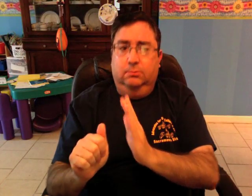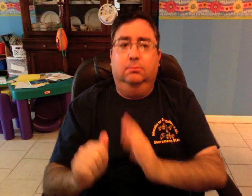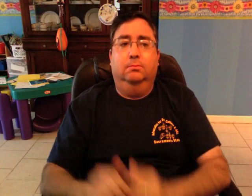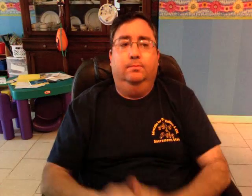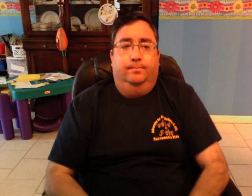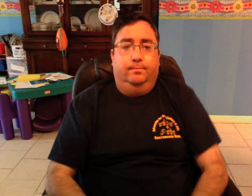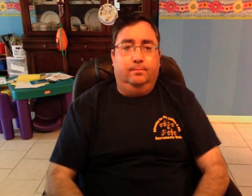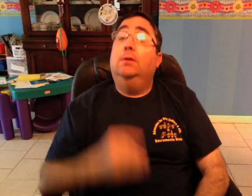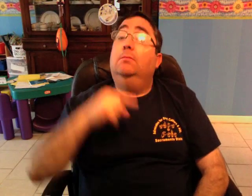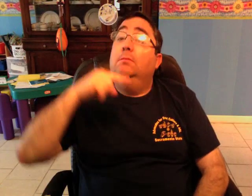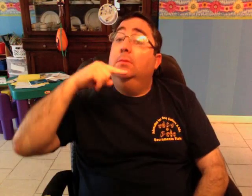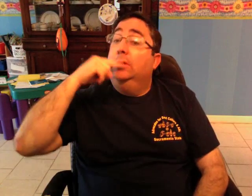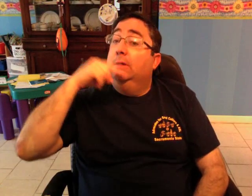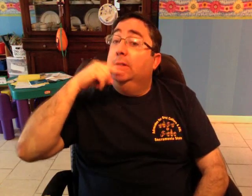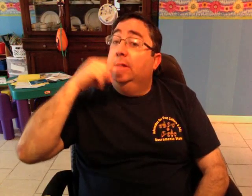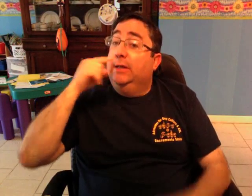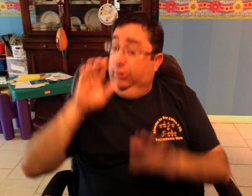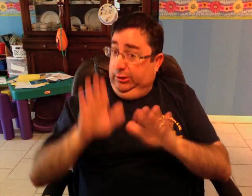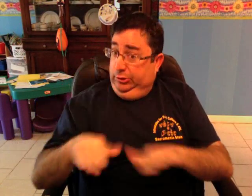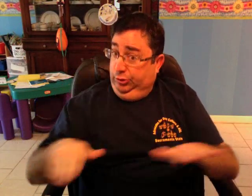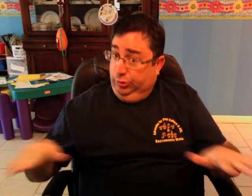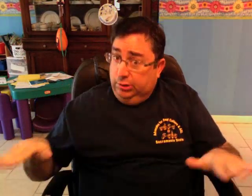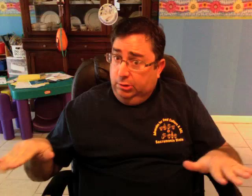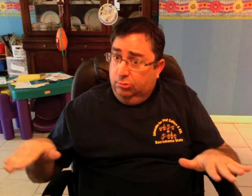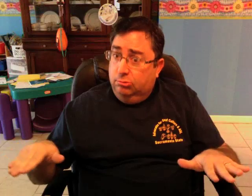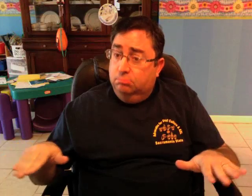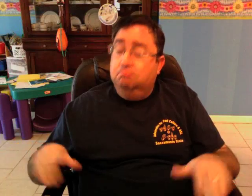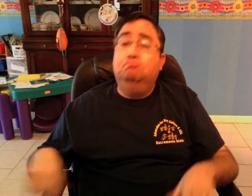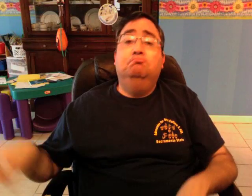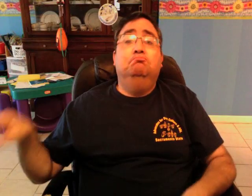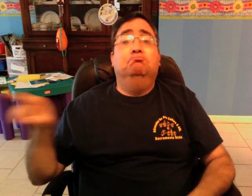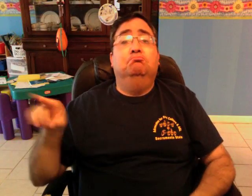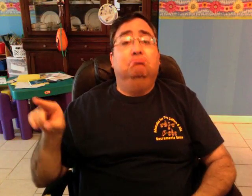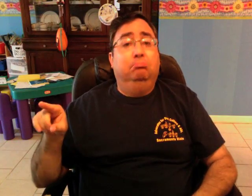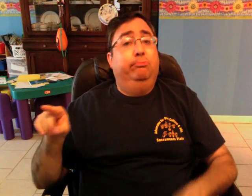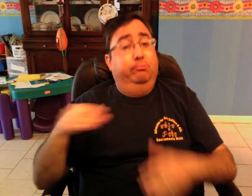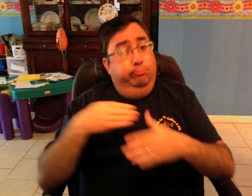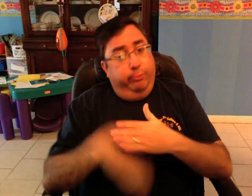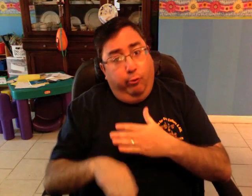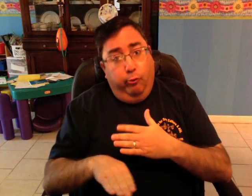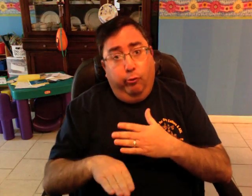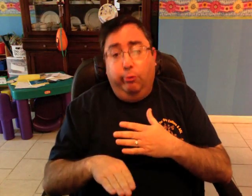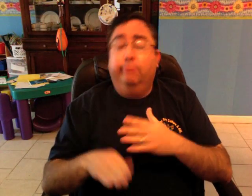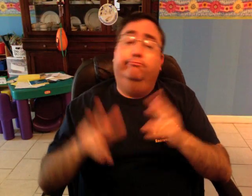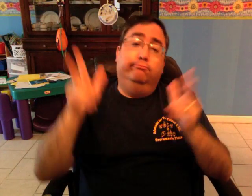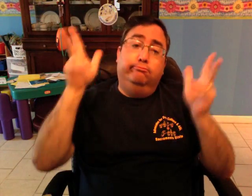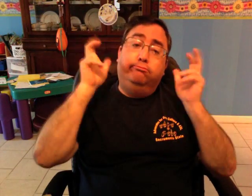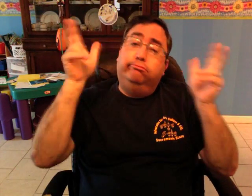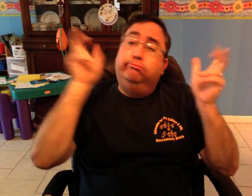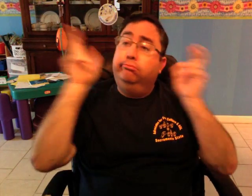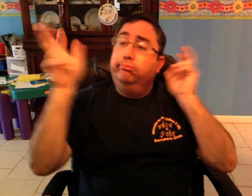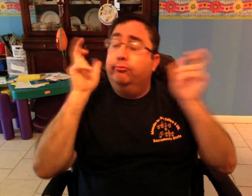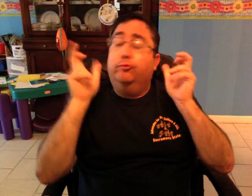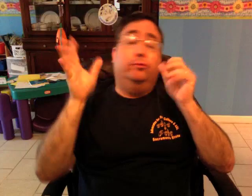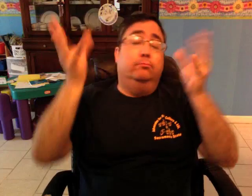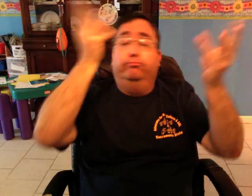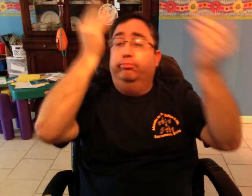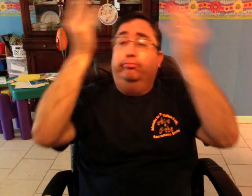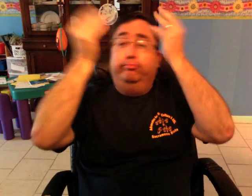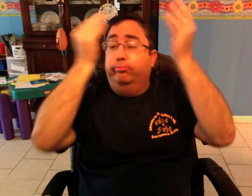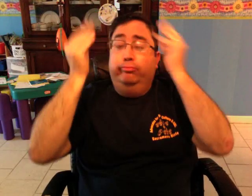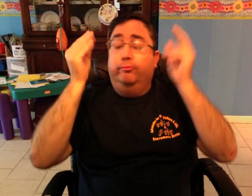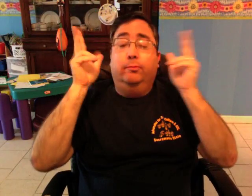When Hearing children are born, they're constantly bomarded